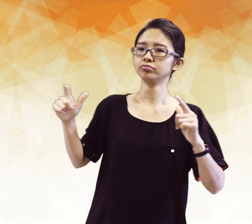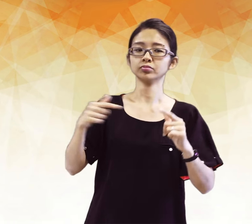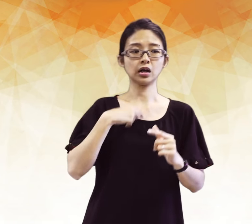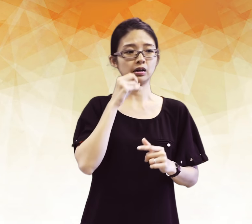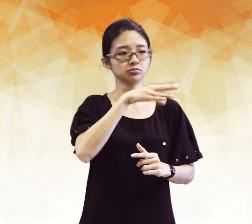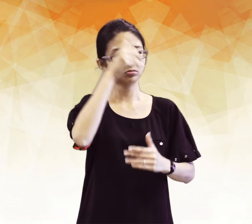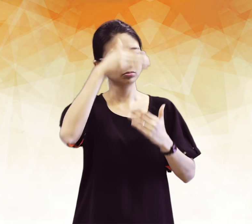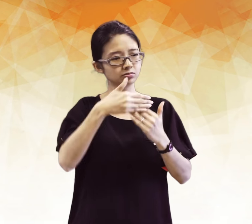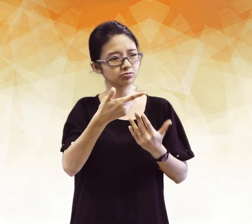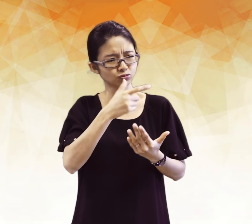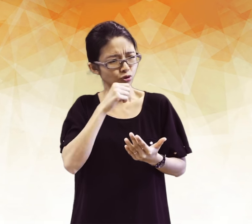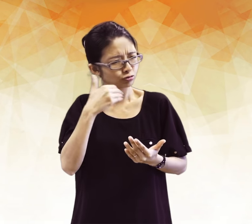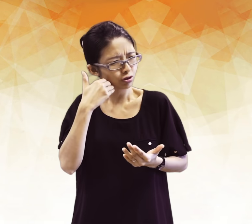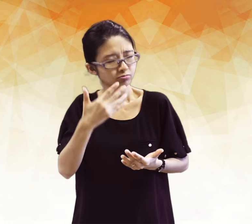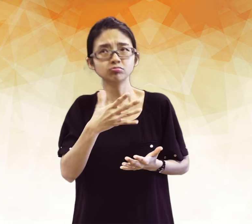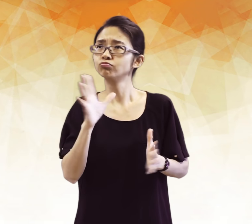I asked my son if he felt shame.